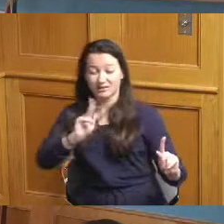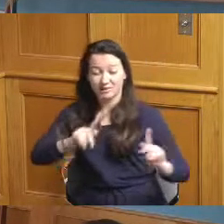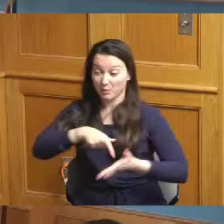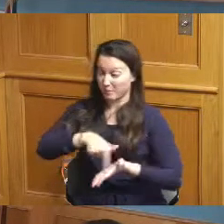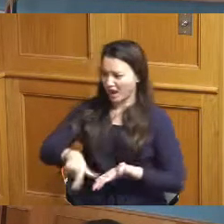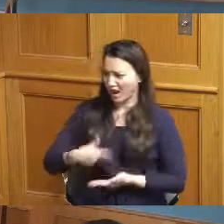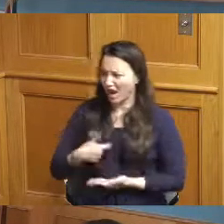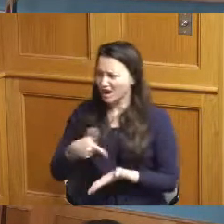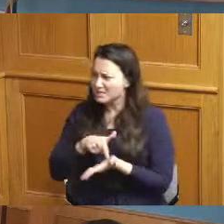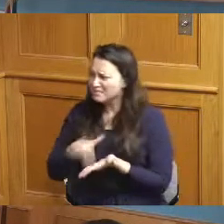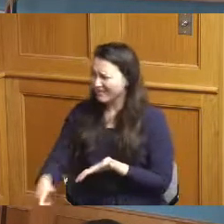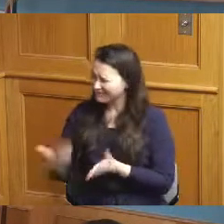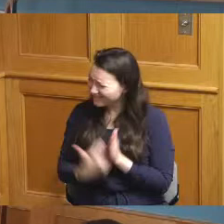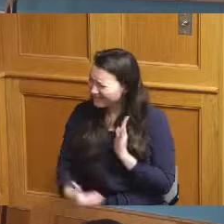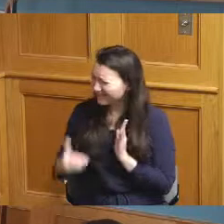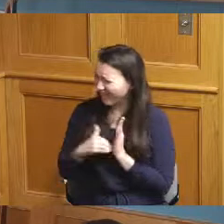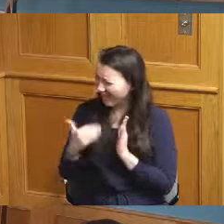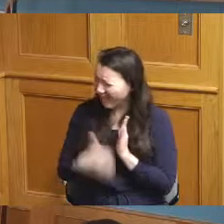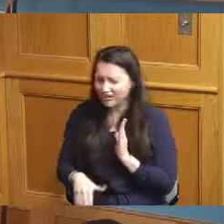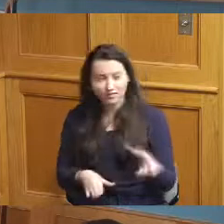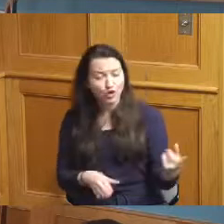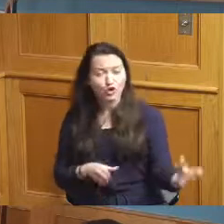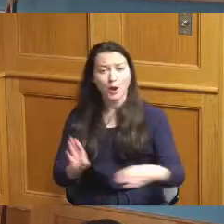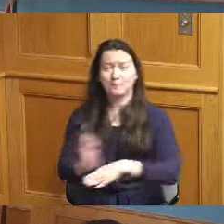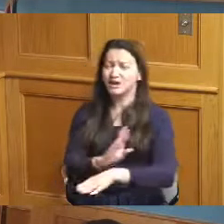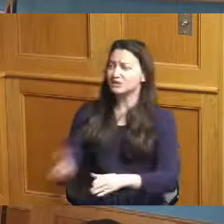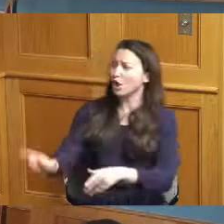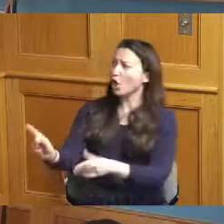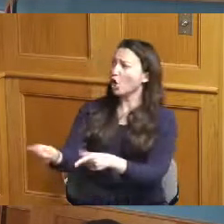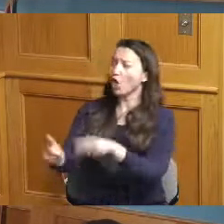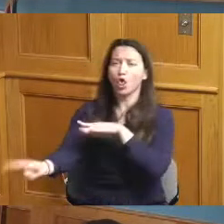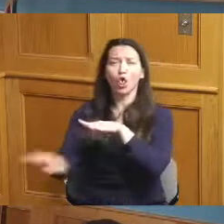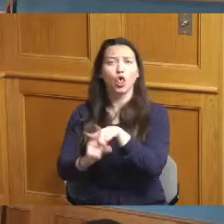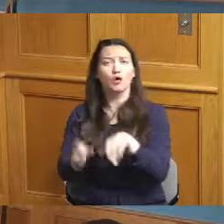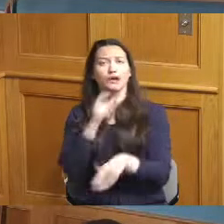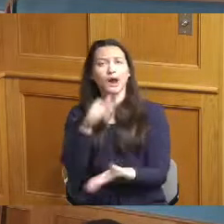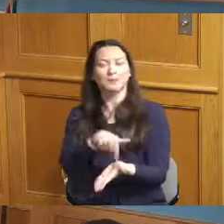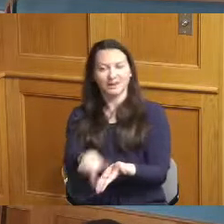I'm paying everything and then you come in and people ain't paying and then they're not creating